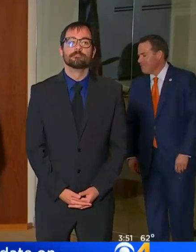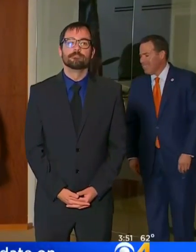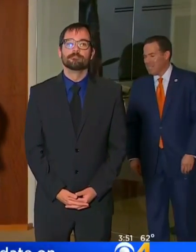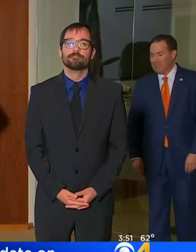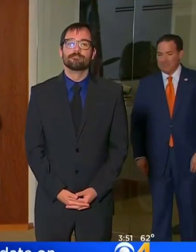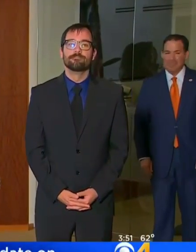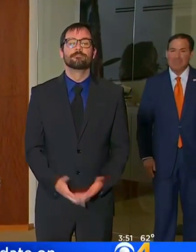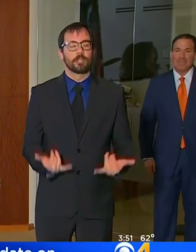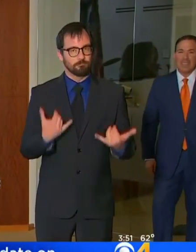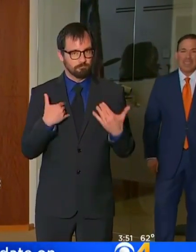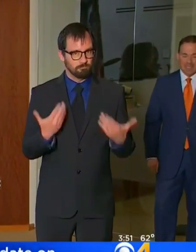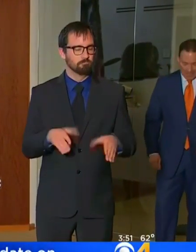seizures,